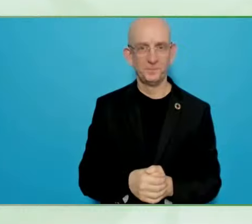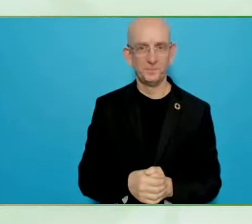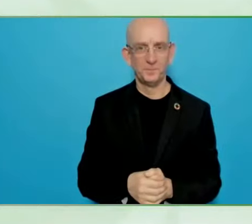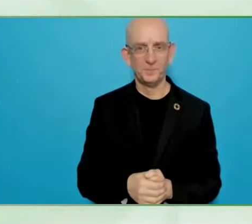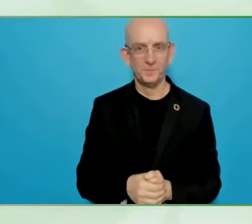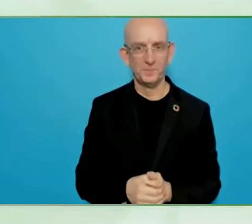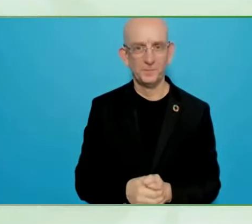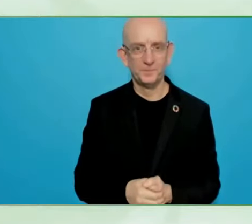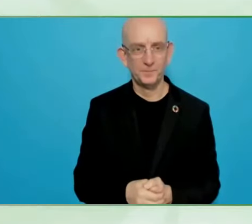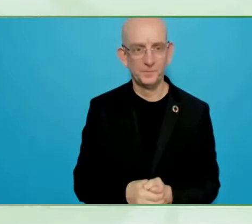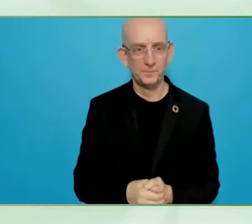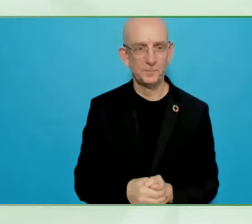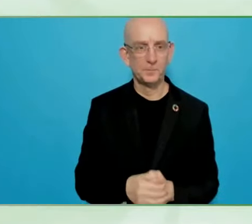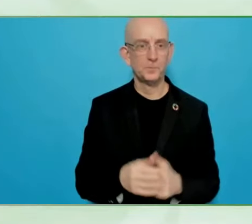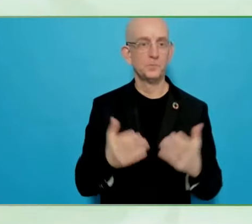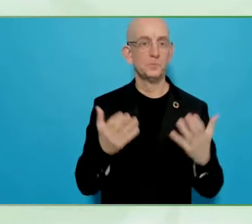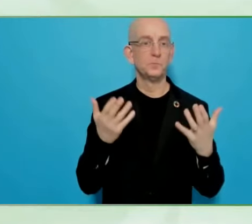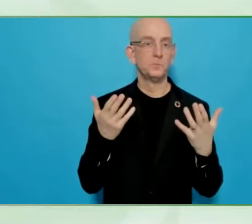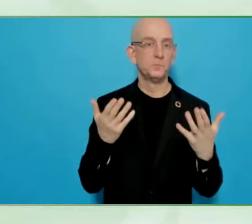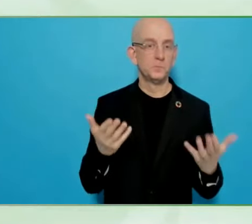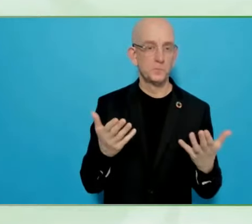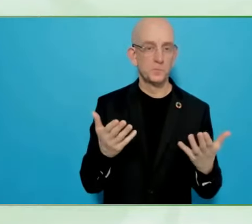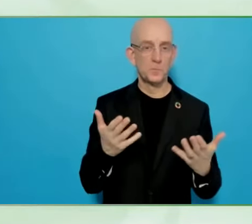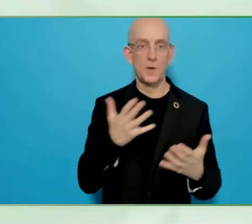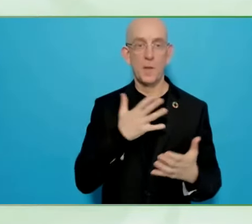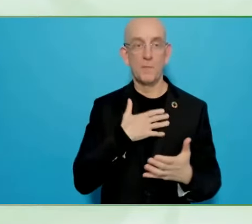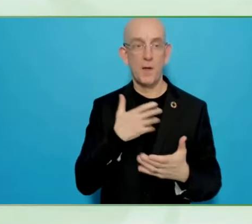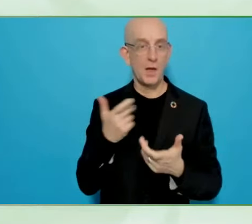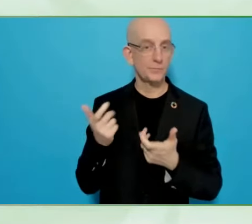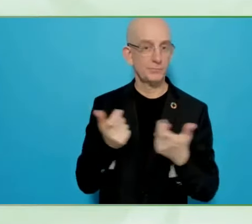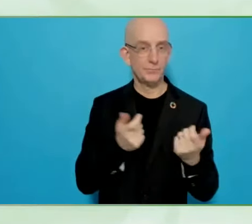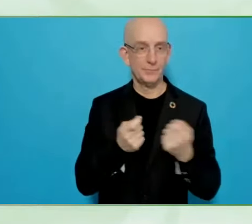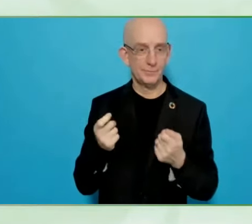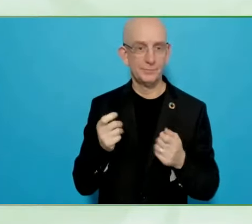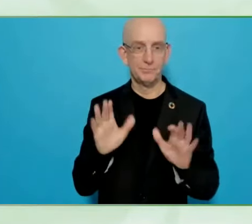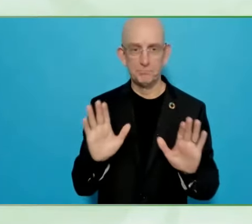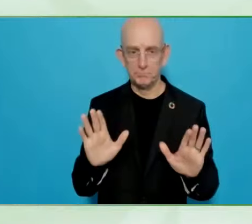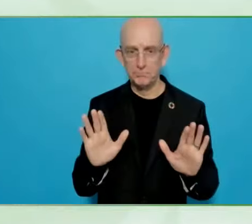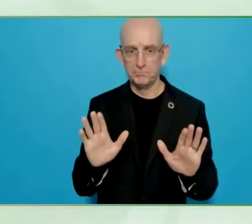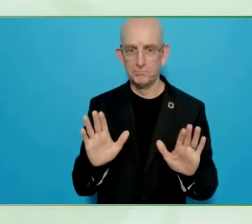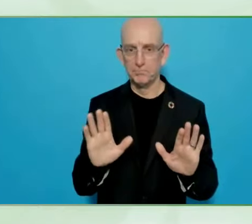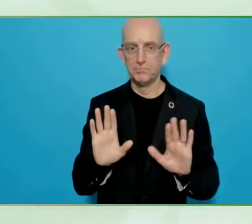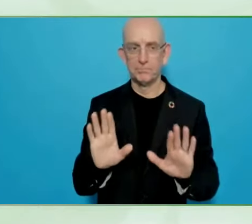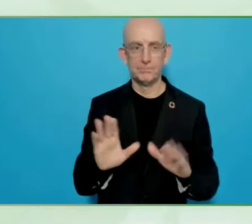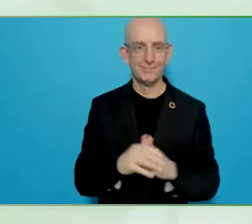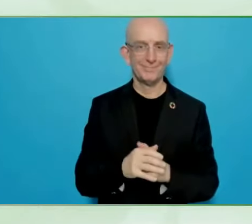No problem. We can proceed then afterwards and I thank you very much for your